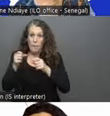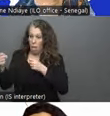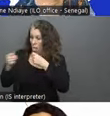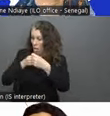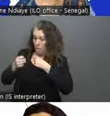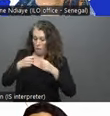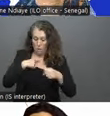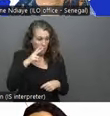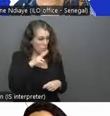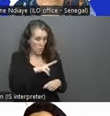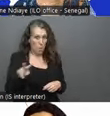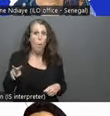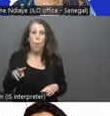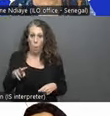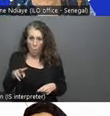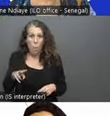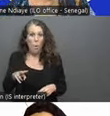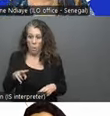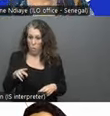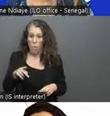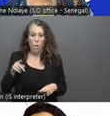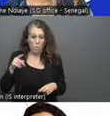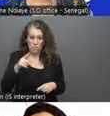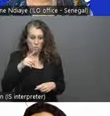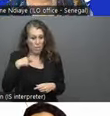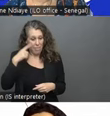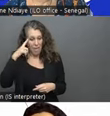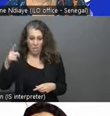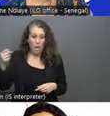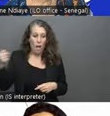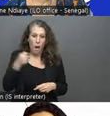some, some permanent head count out of our new recruits.